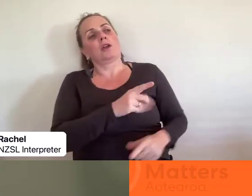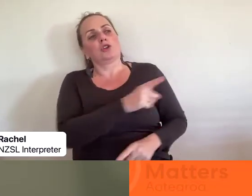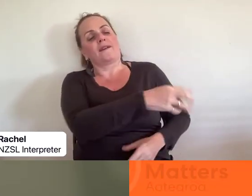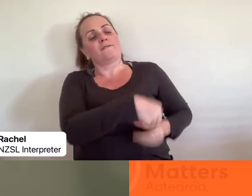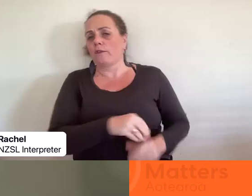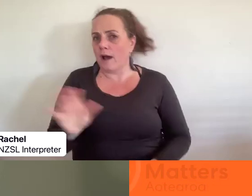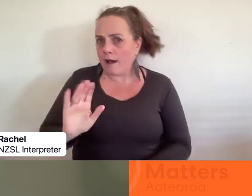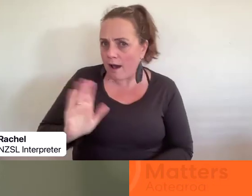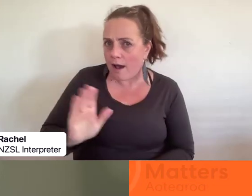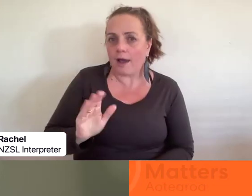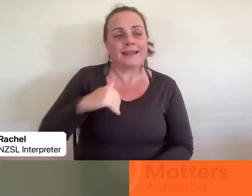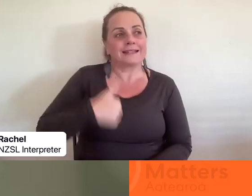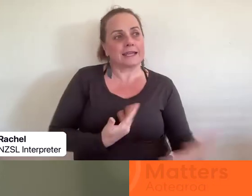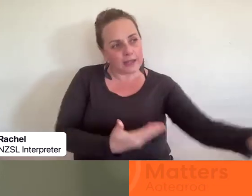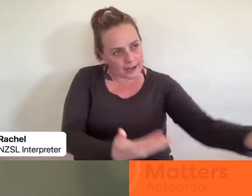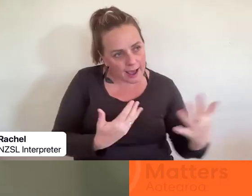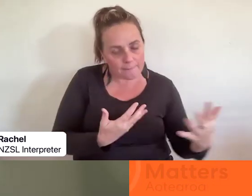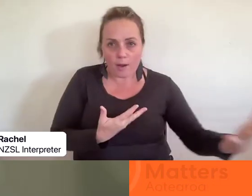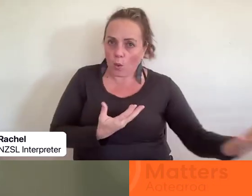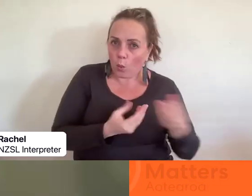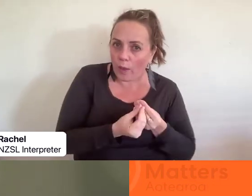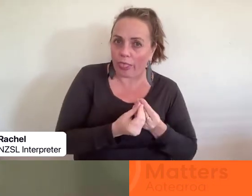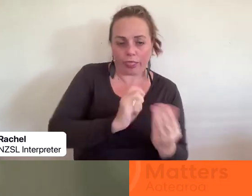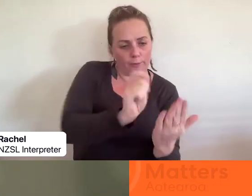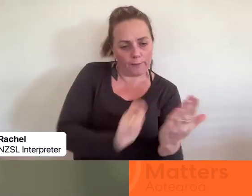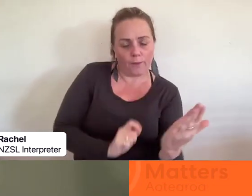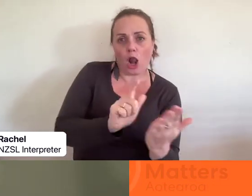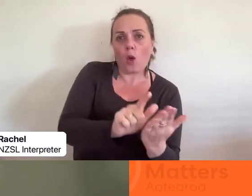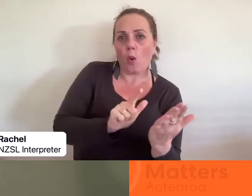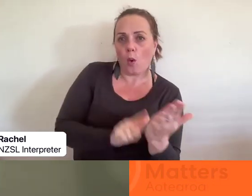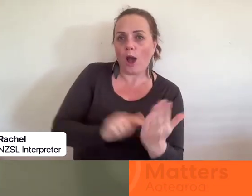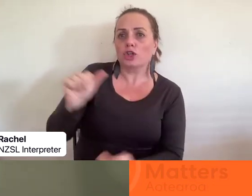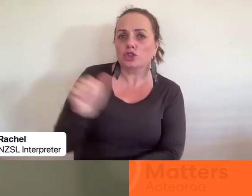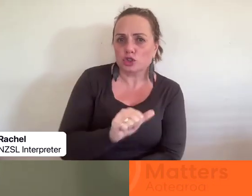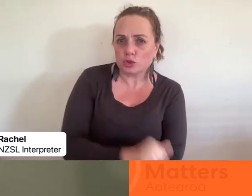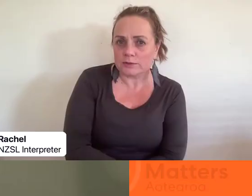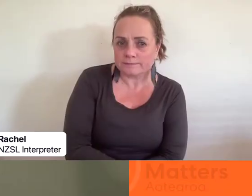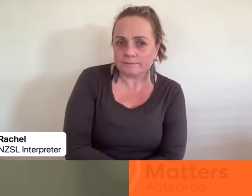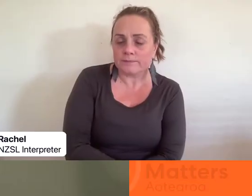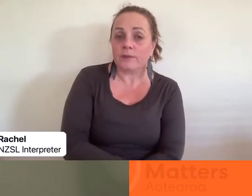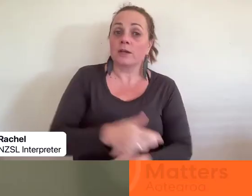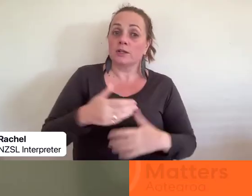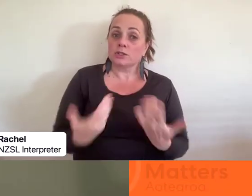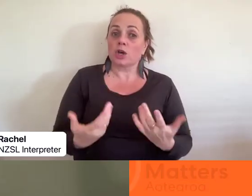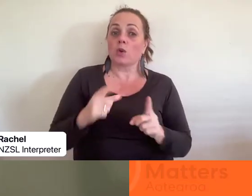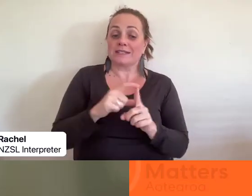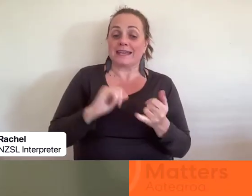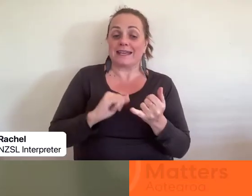be developed alongside them. So the good laws that they're doing, the DSS bill, shouldn't be